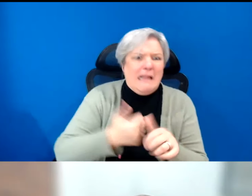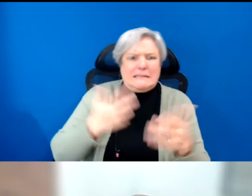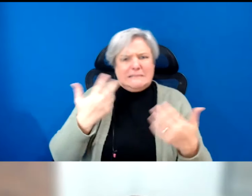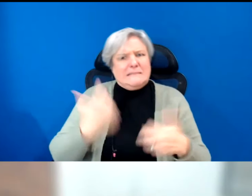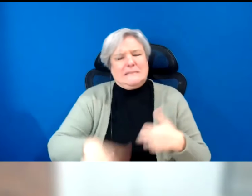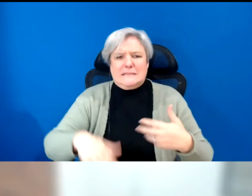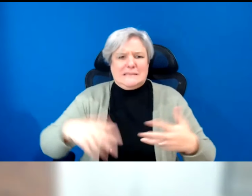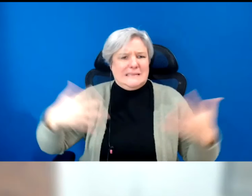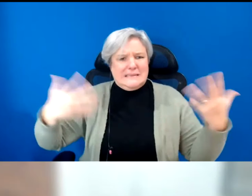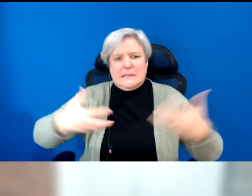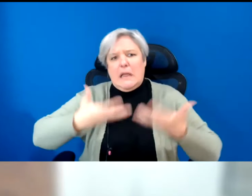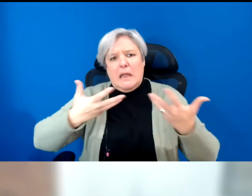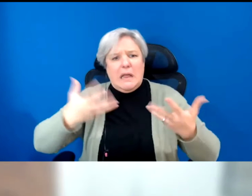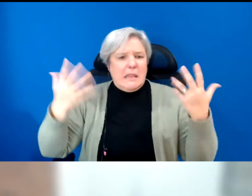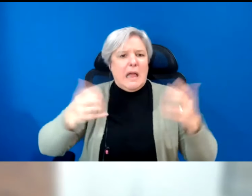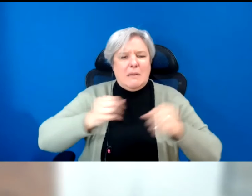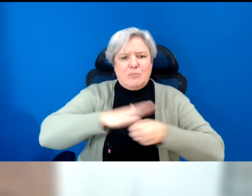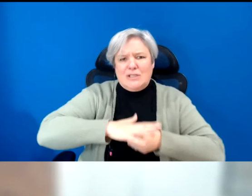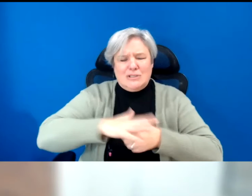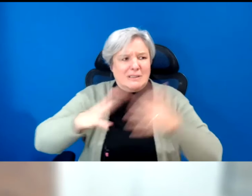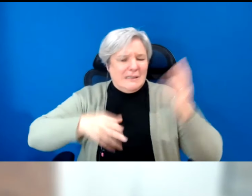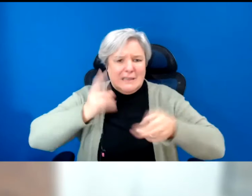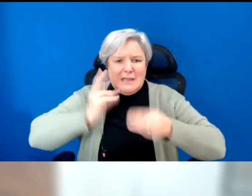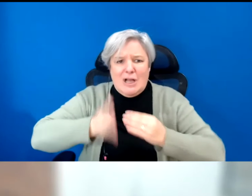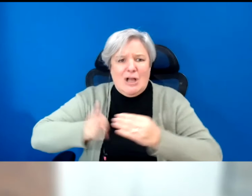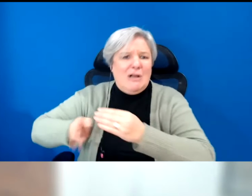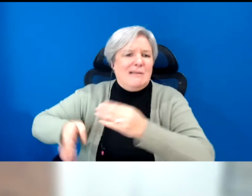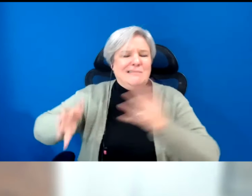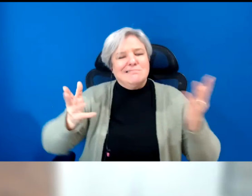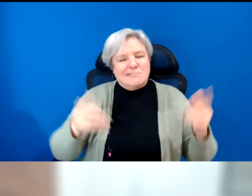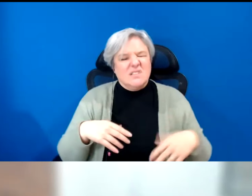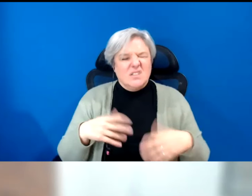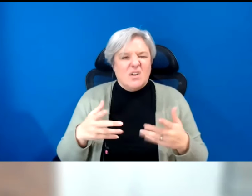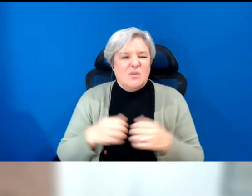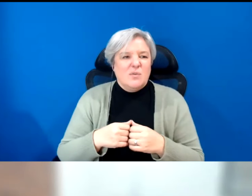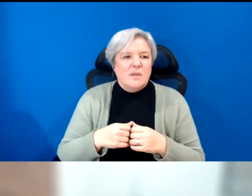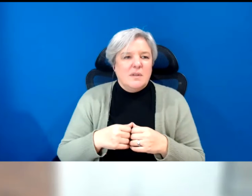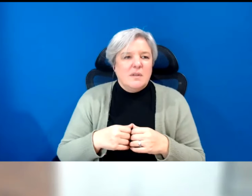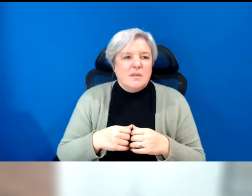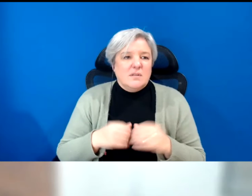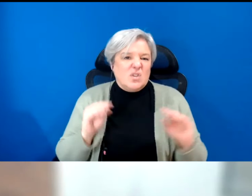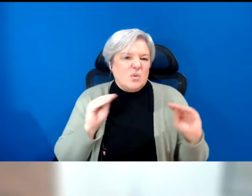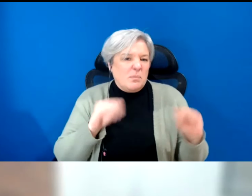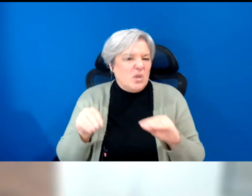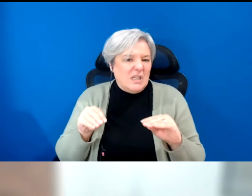and it's a lot of grades to enter and a lot of dates and things to make sure you have on there. So you do need to enter those into an Excel